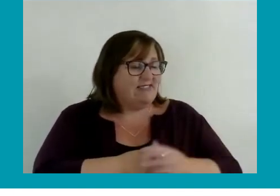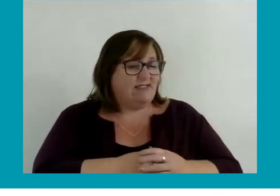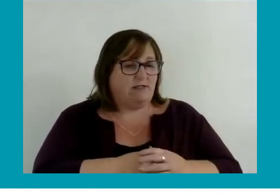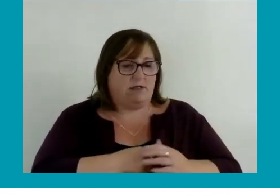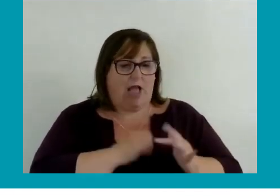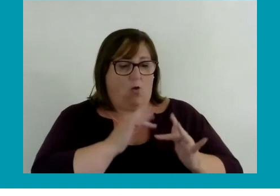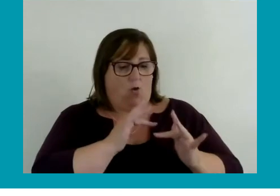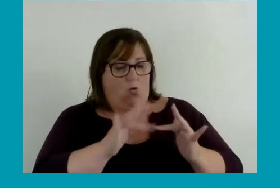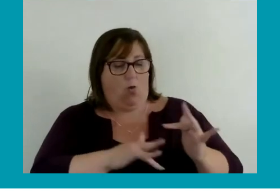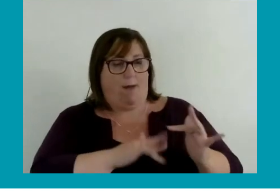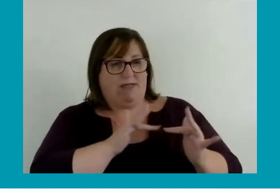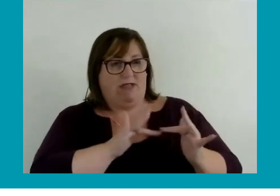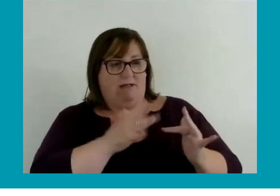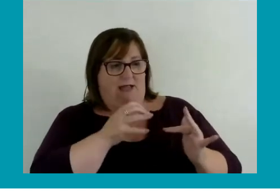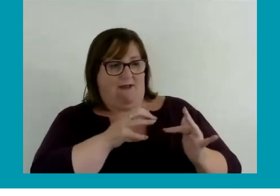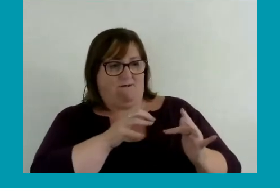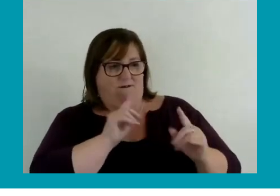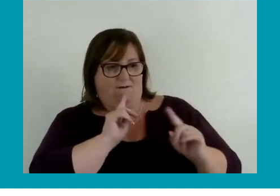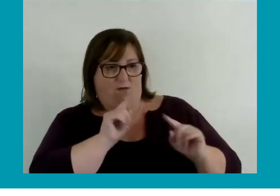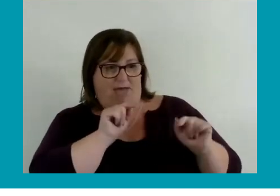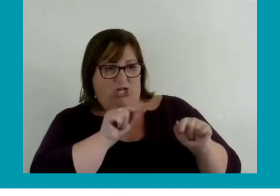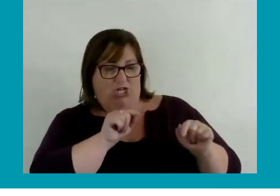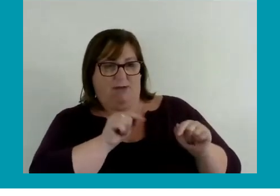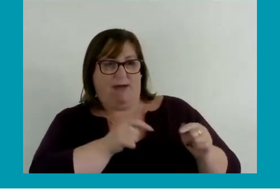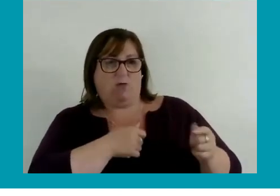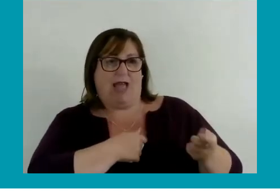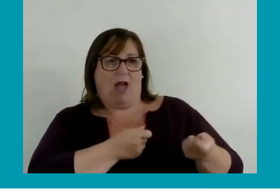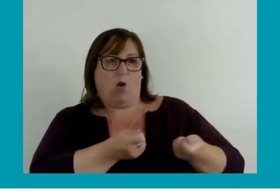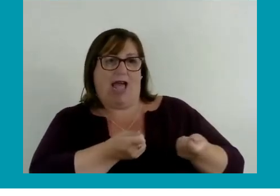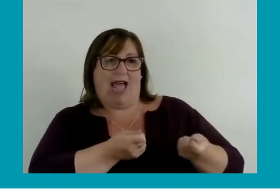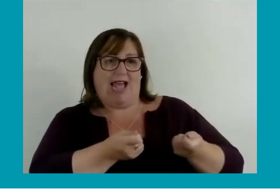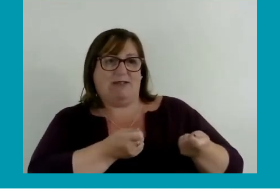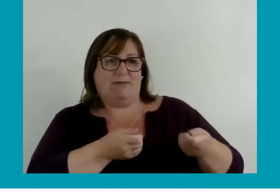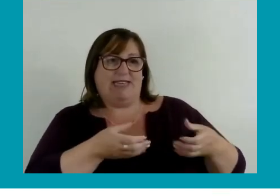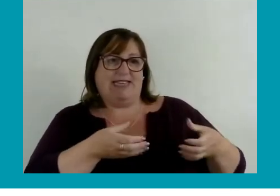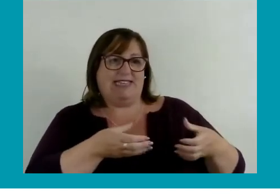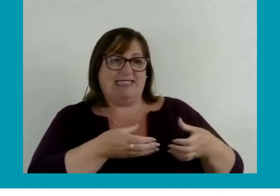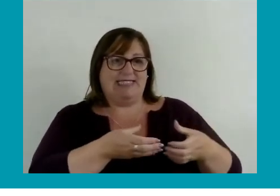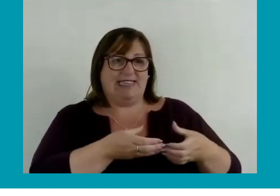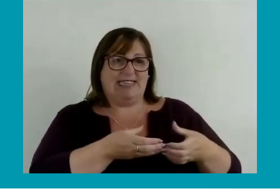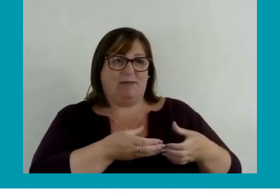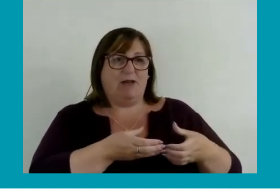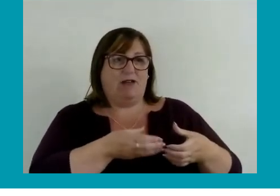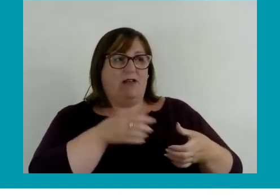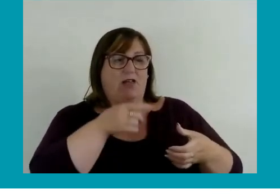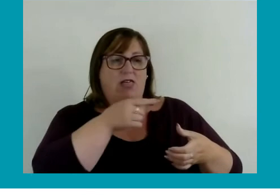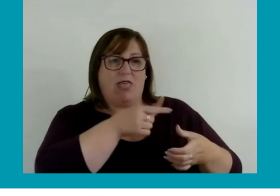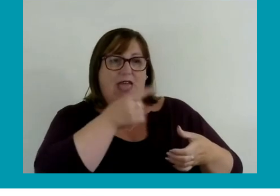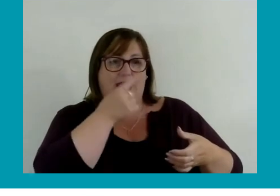admin team who are on hand to to talk to any candidate about what the process is so if you